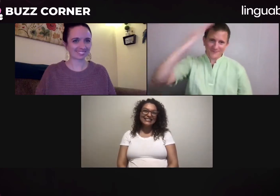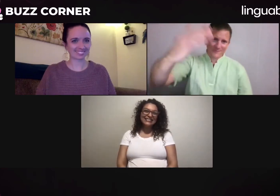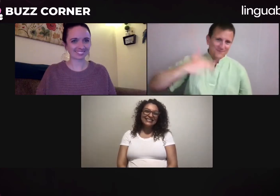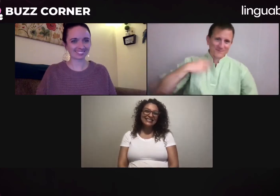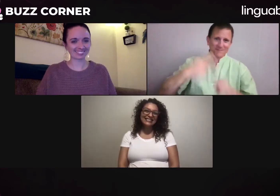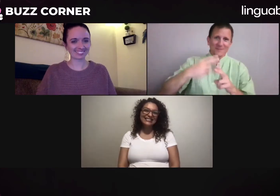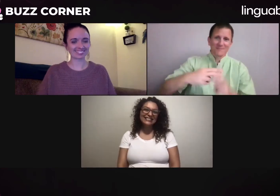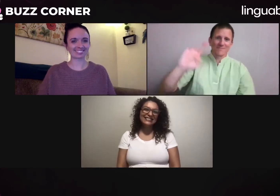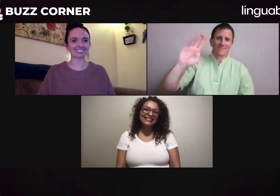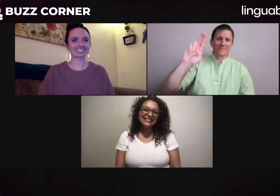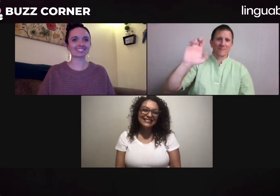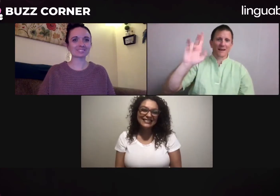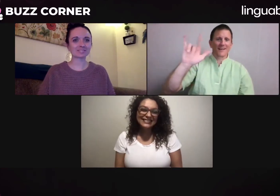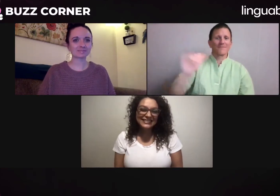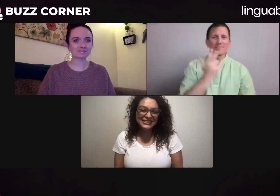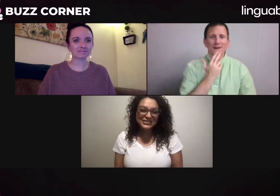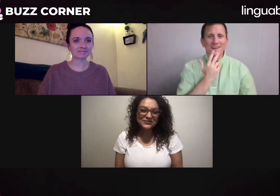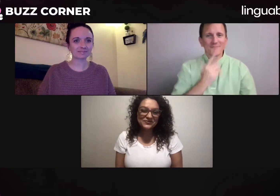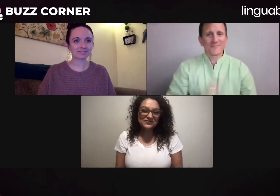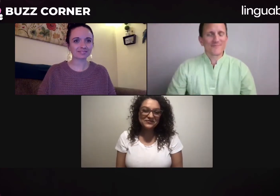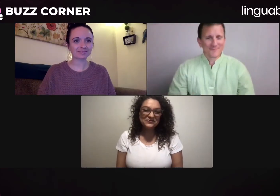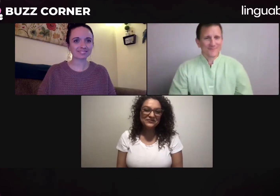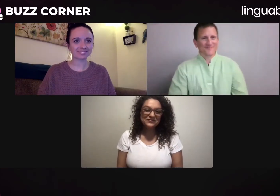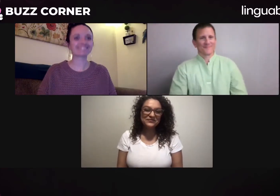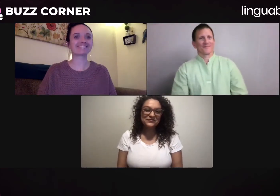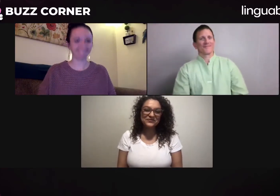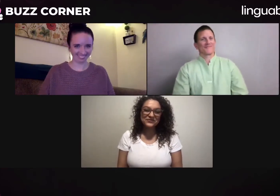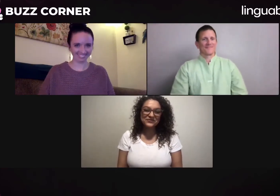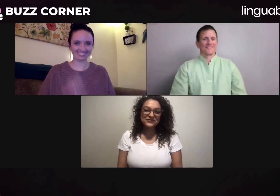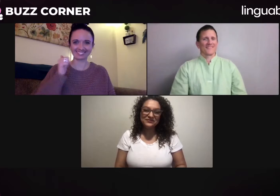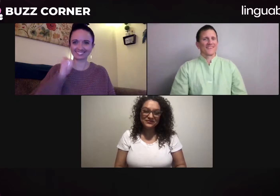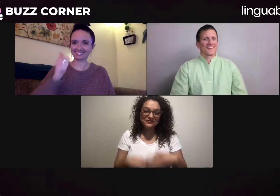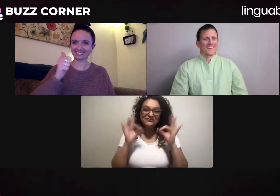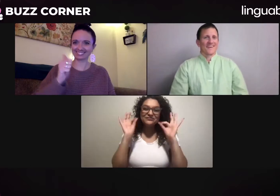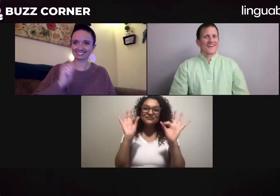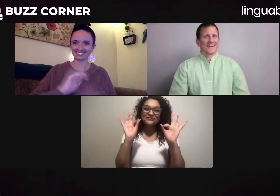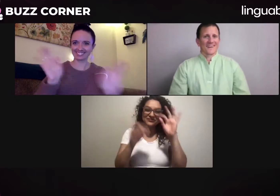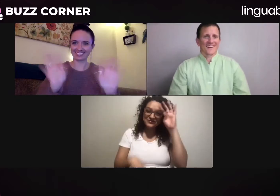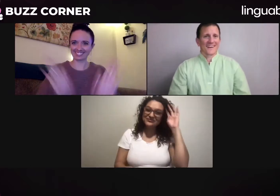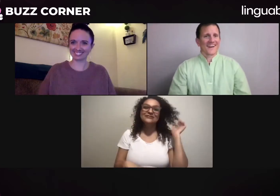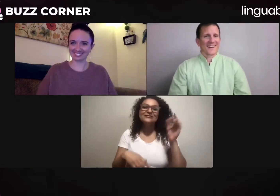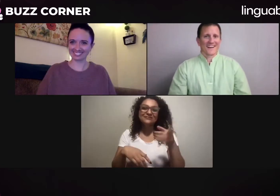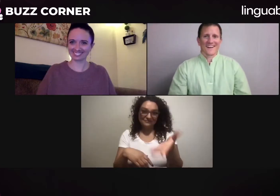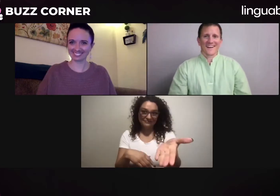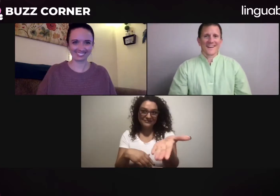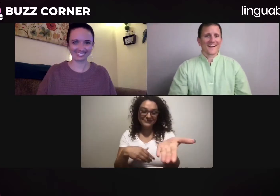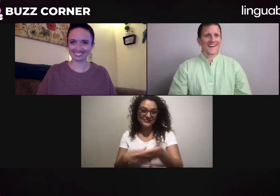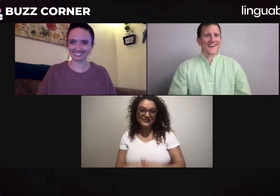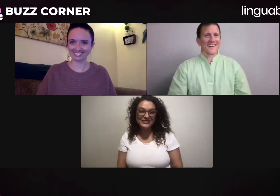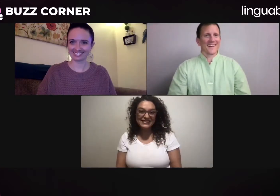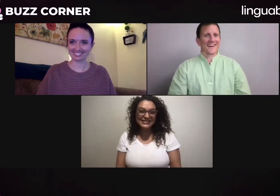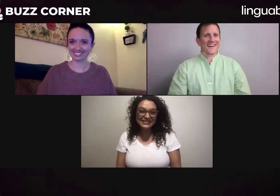Let me turn it over to Bucky. Hi, my name is Bucky. Great. Fantastic.